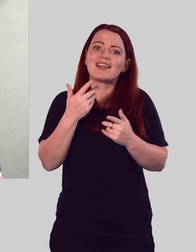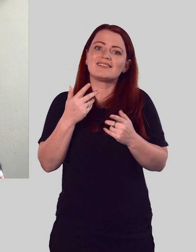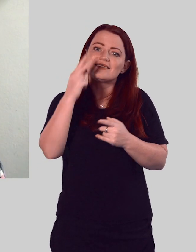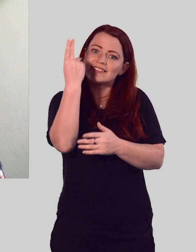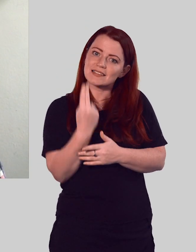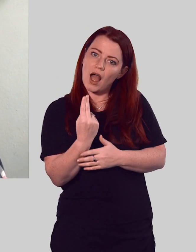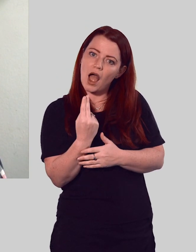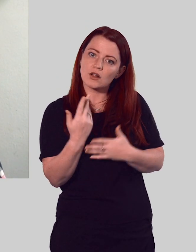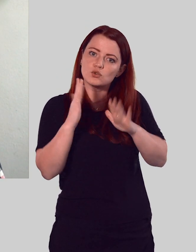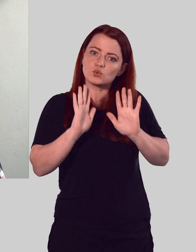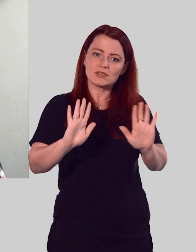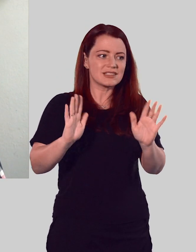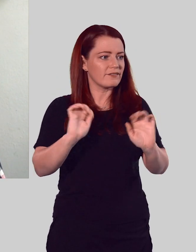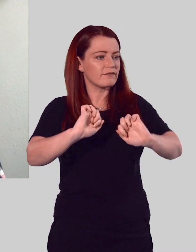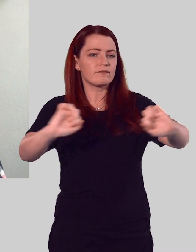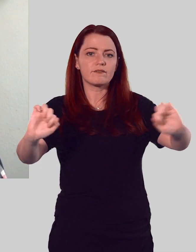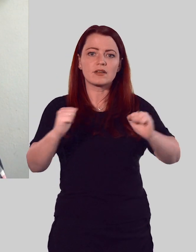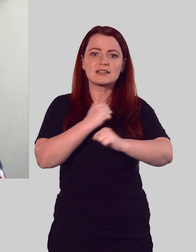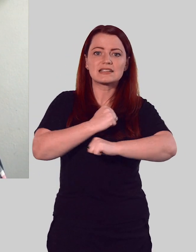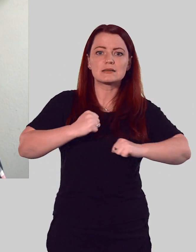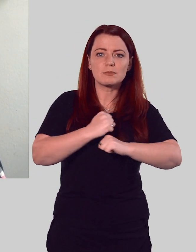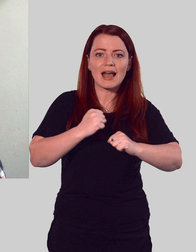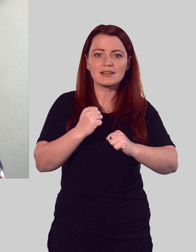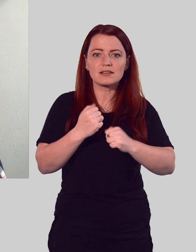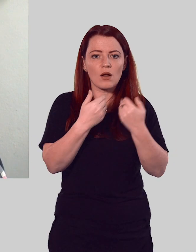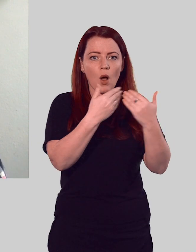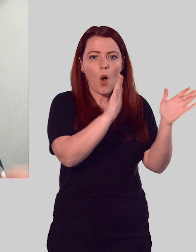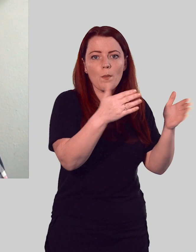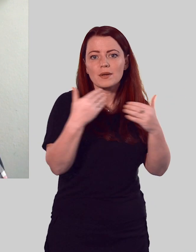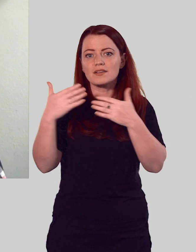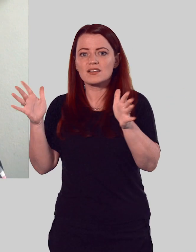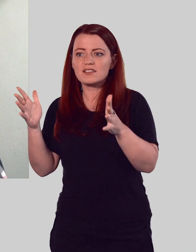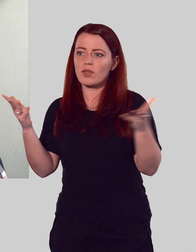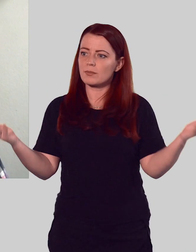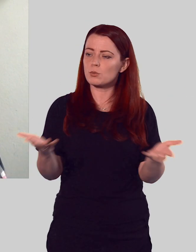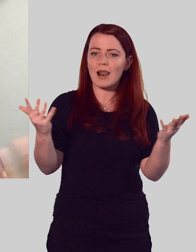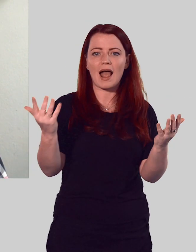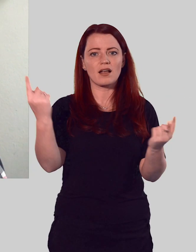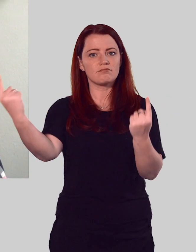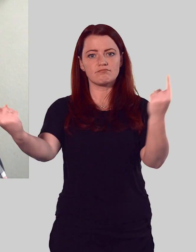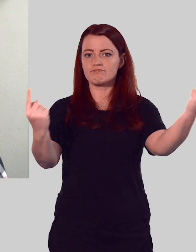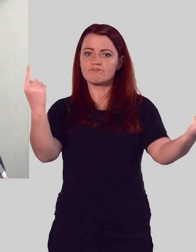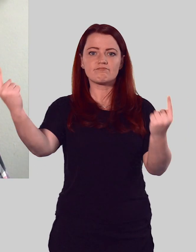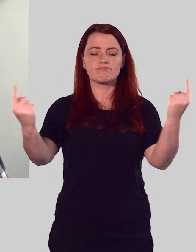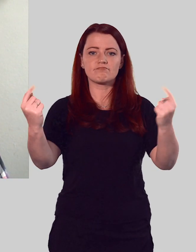in which they can happen. An openness for audience to play how they want and room for different